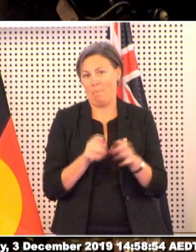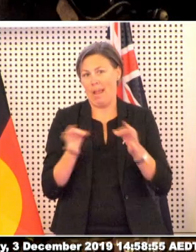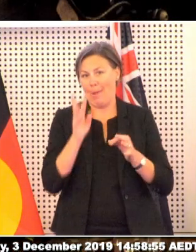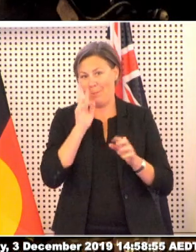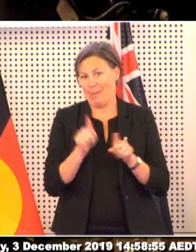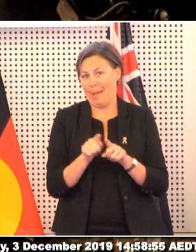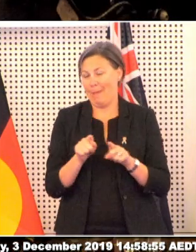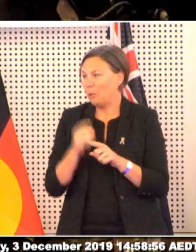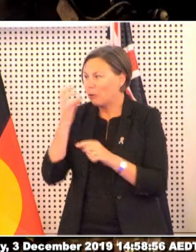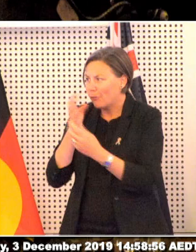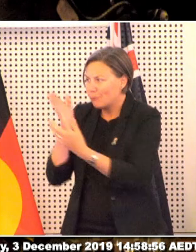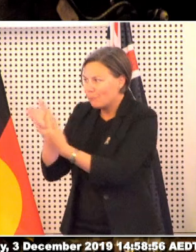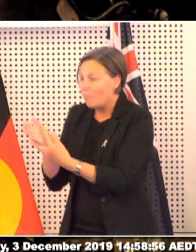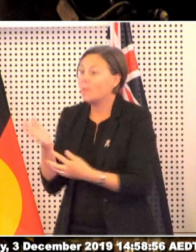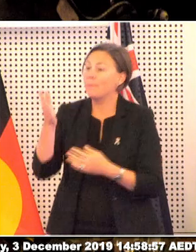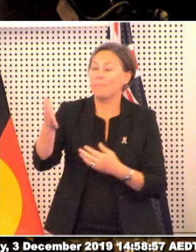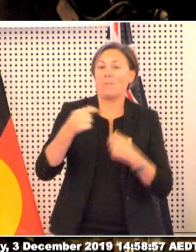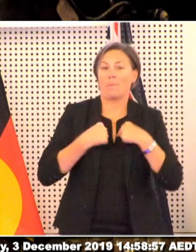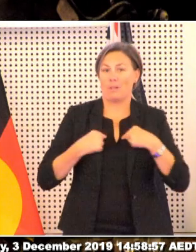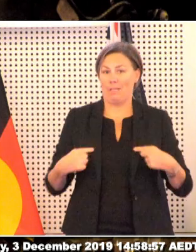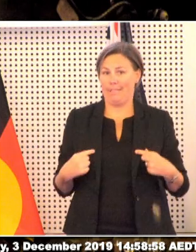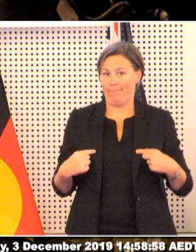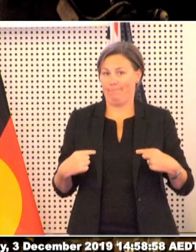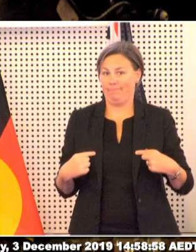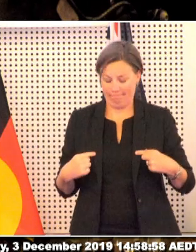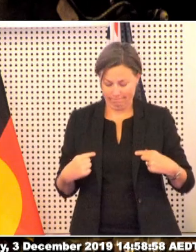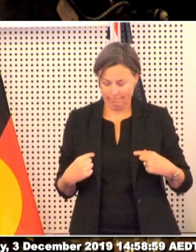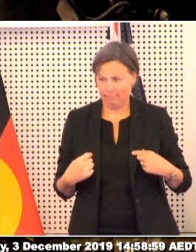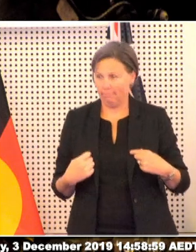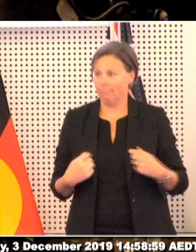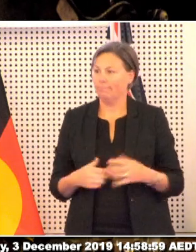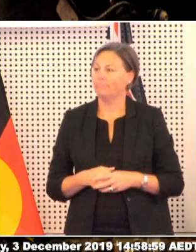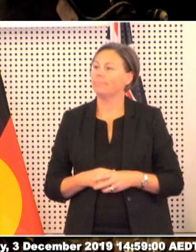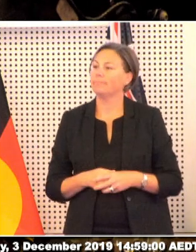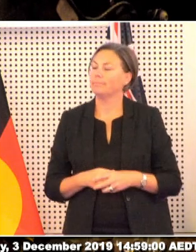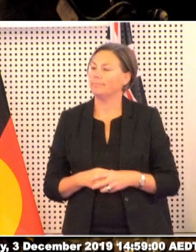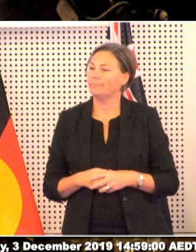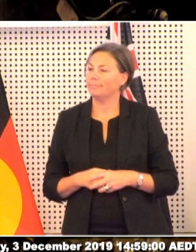No, not at all. I think the next area was governance or systems and processes.